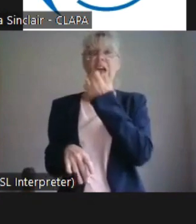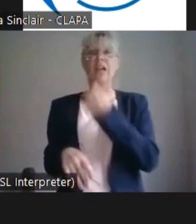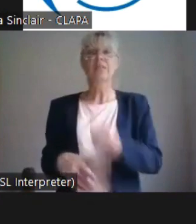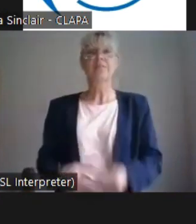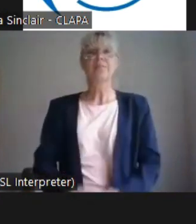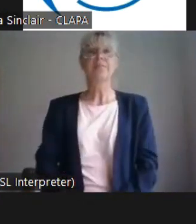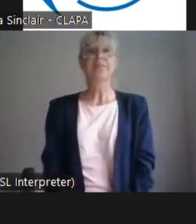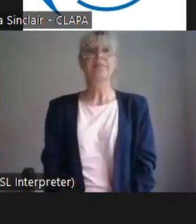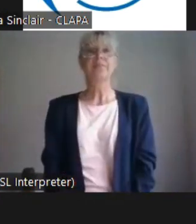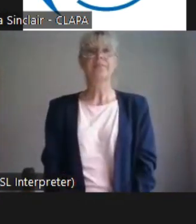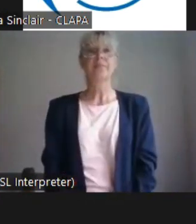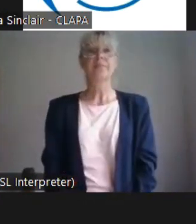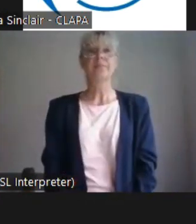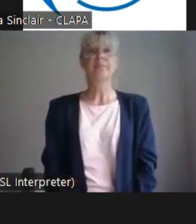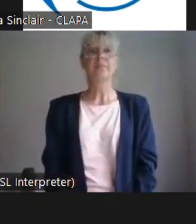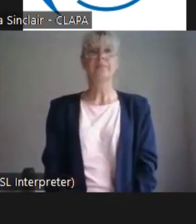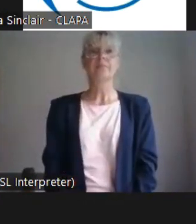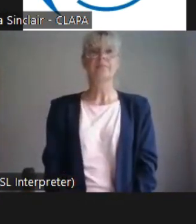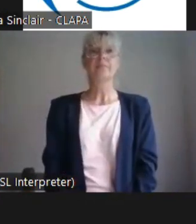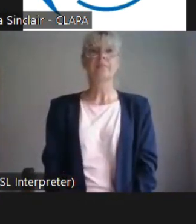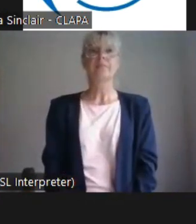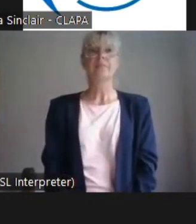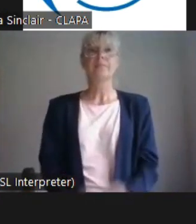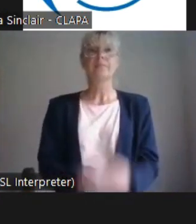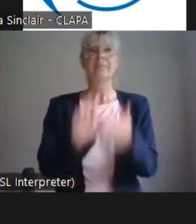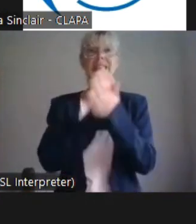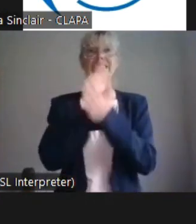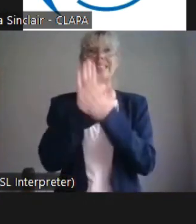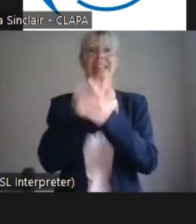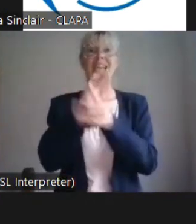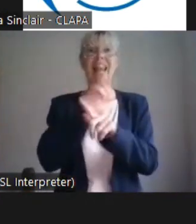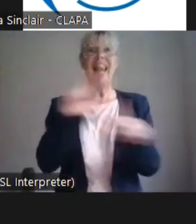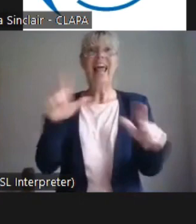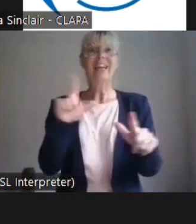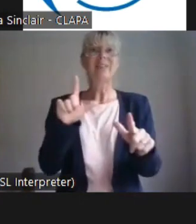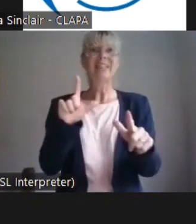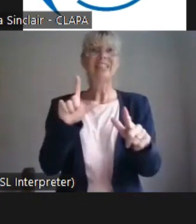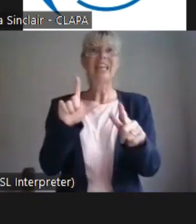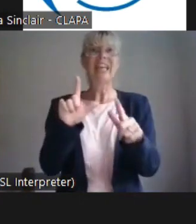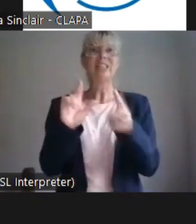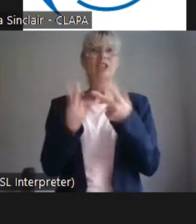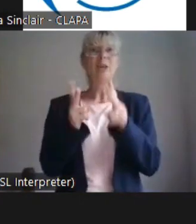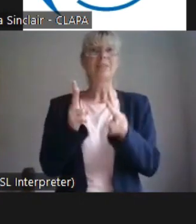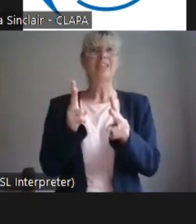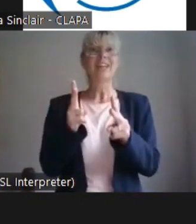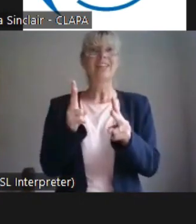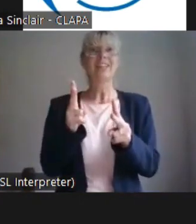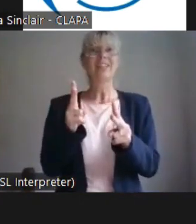foreign language lady might be the person who actually knows quite a lot about this one I think